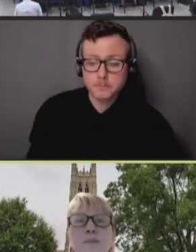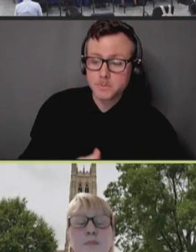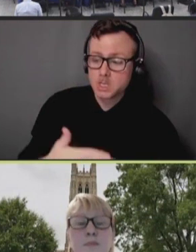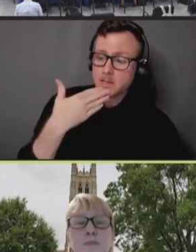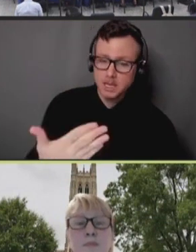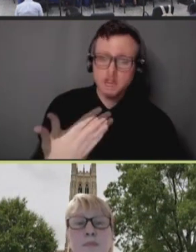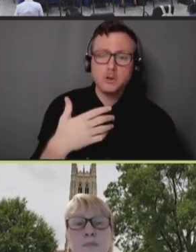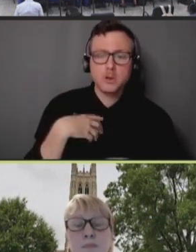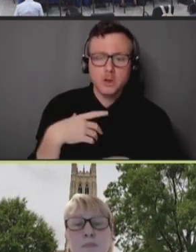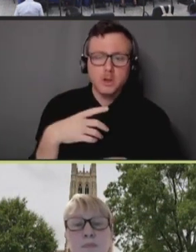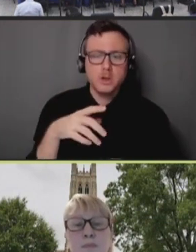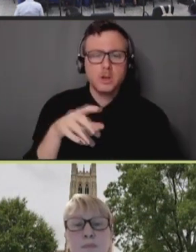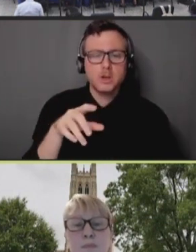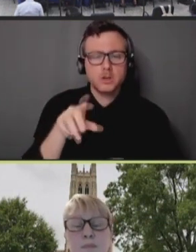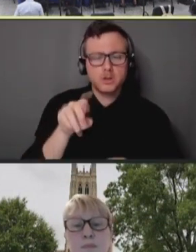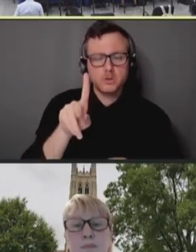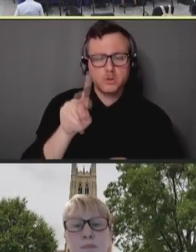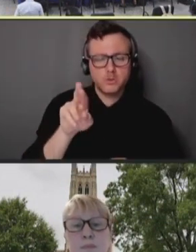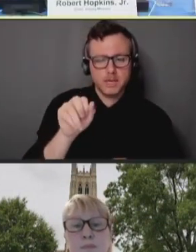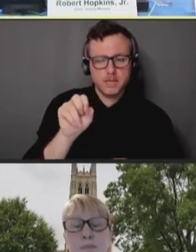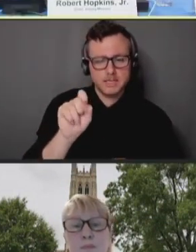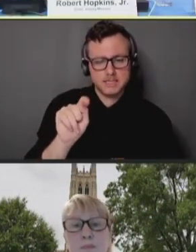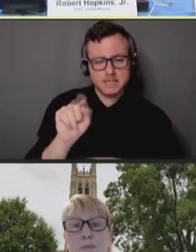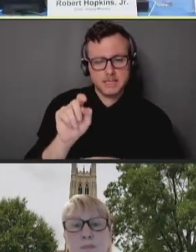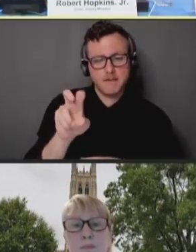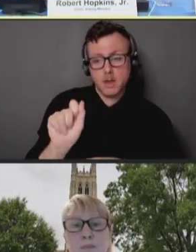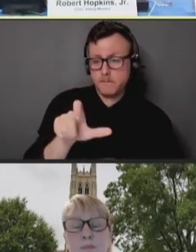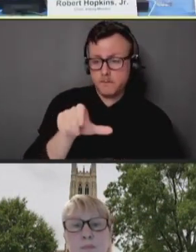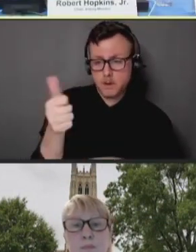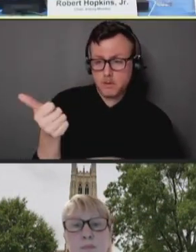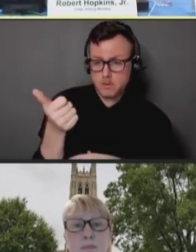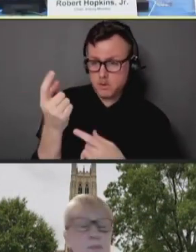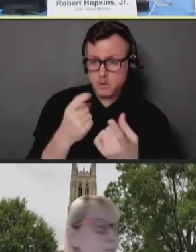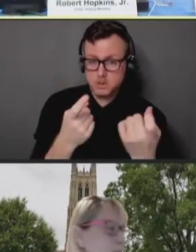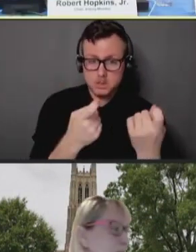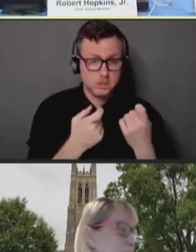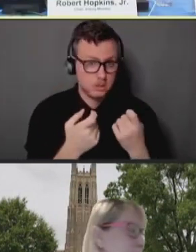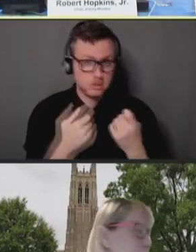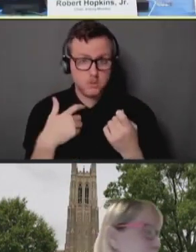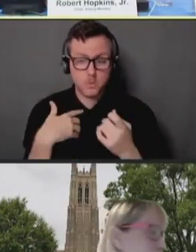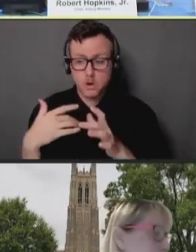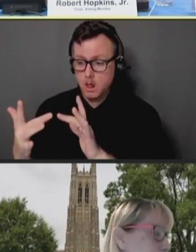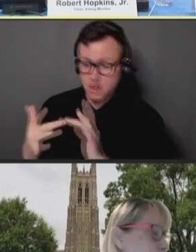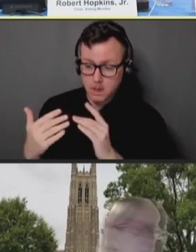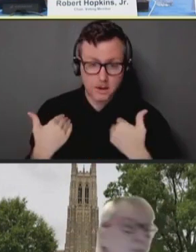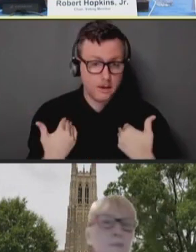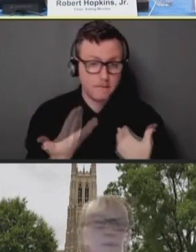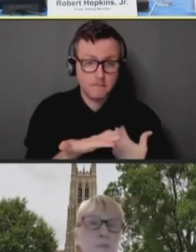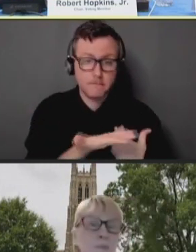Robert Hopkins: Are there any questions in the room or online? Rob Schecter?